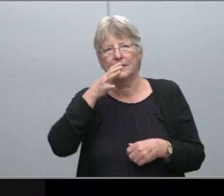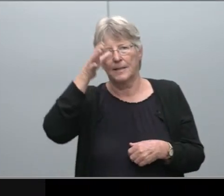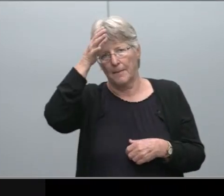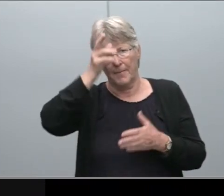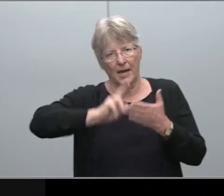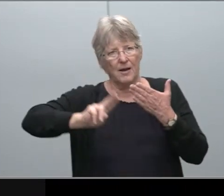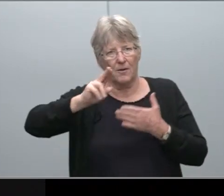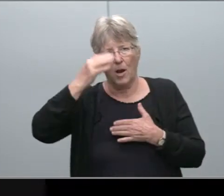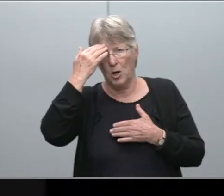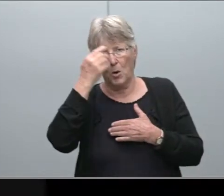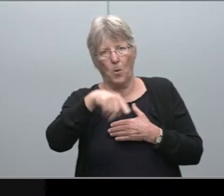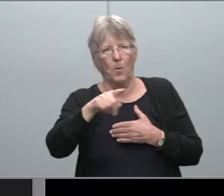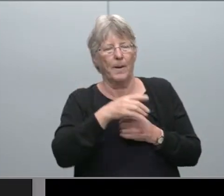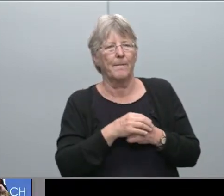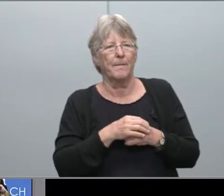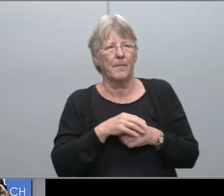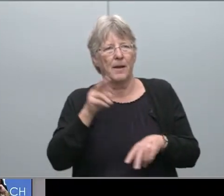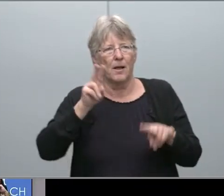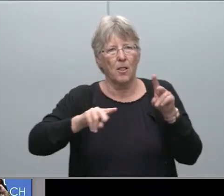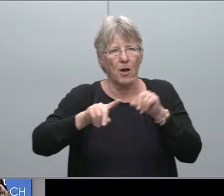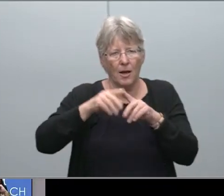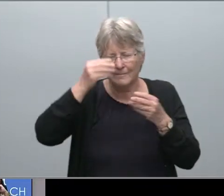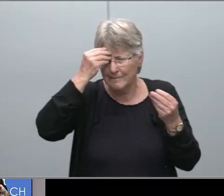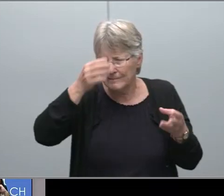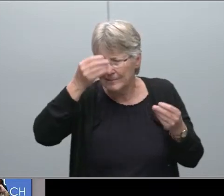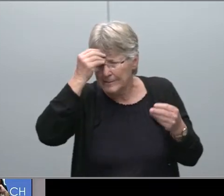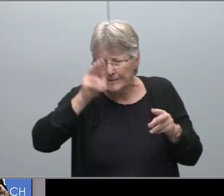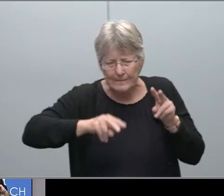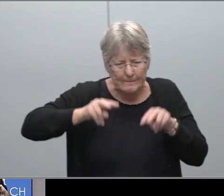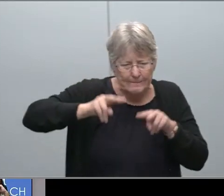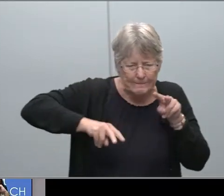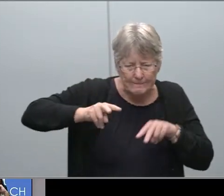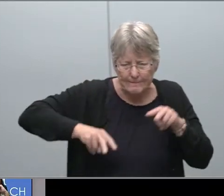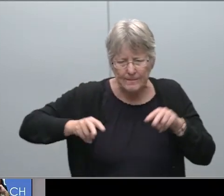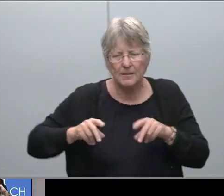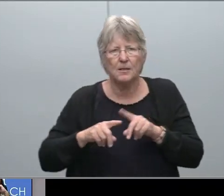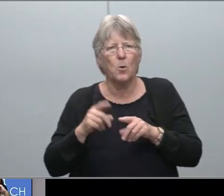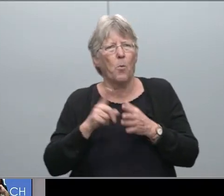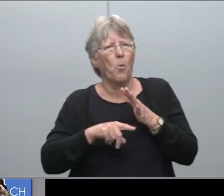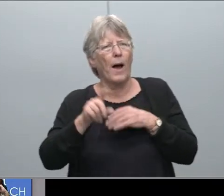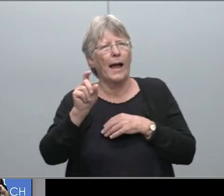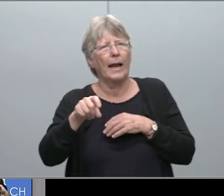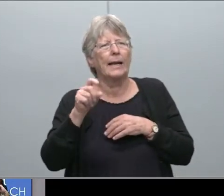We can do Zoom subcommittee meetings. We could do anything. Thank you, Jen, for putting in that email.